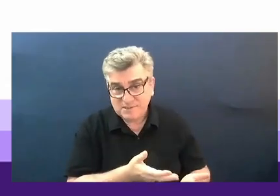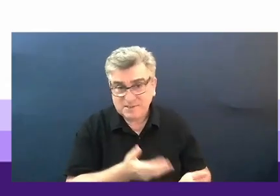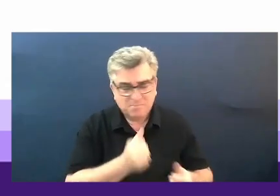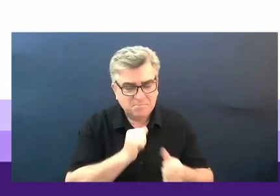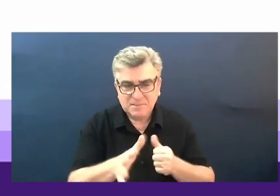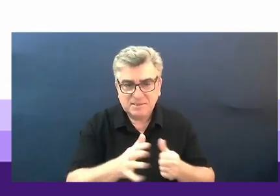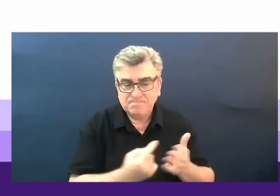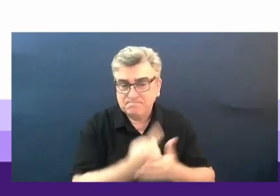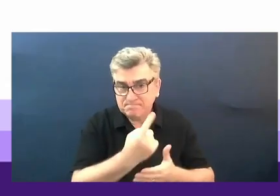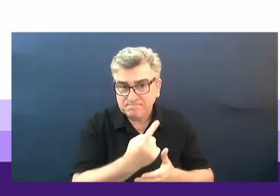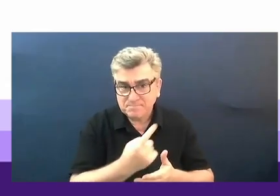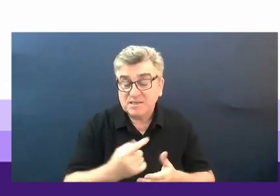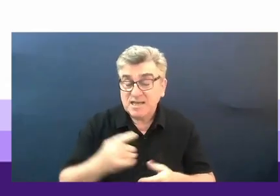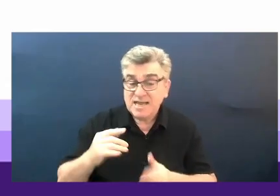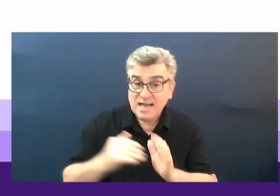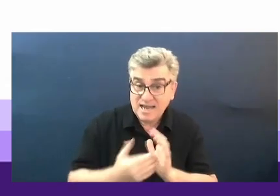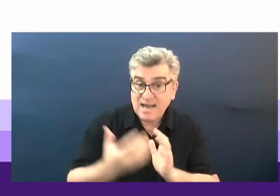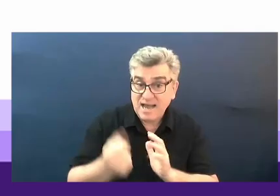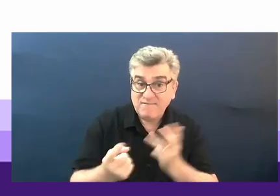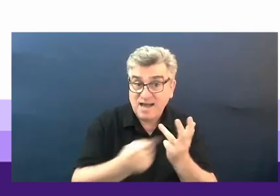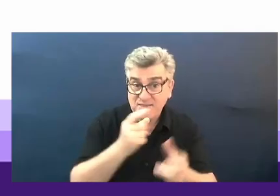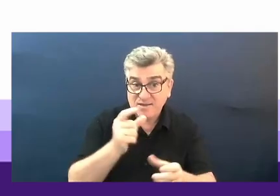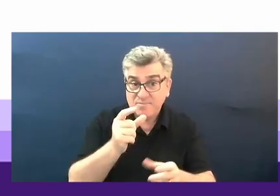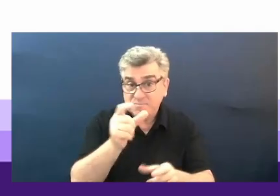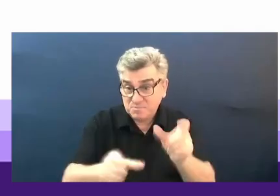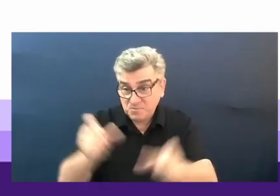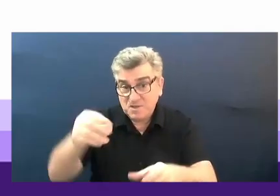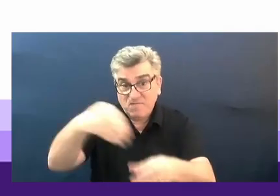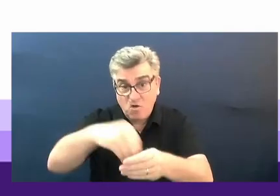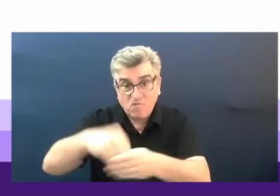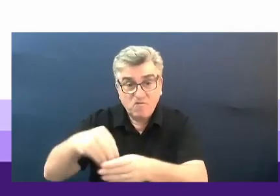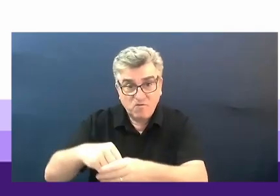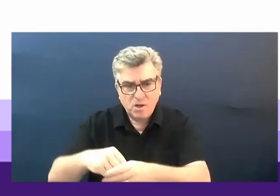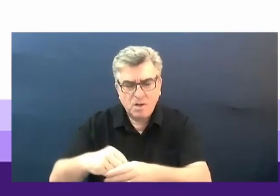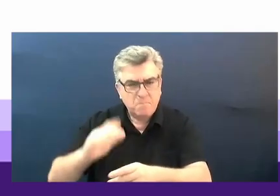participants through the pilot who we thought would need quite deep sedation initially when